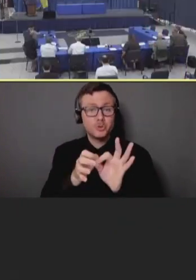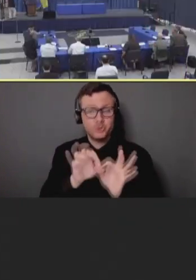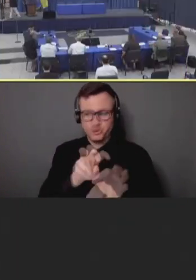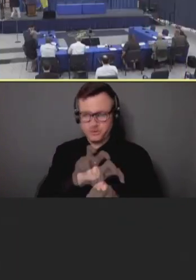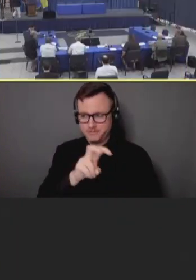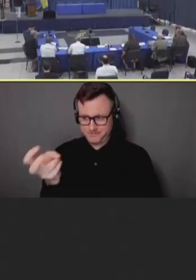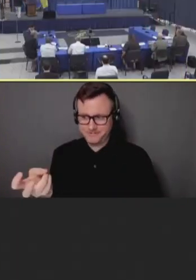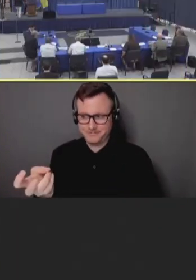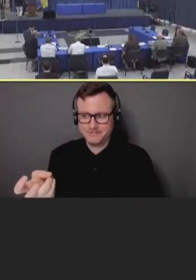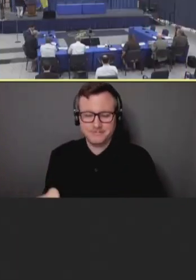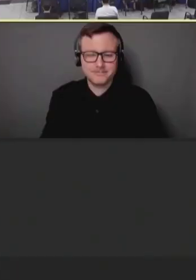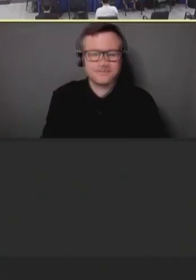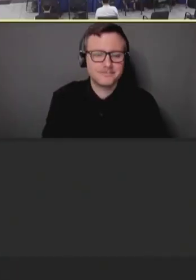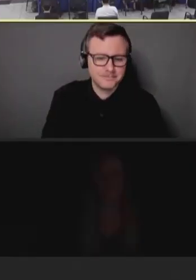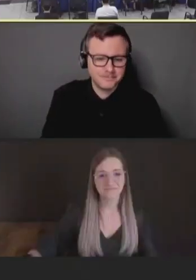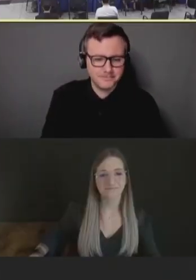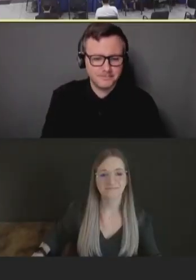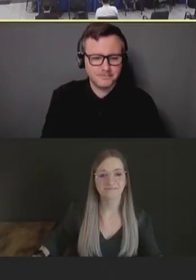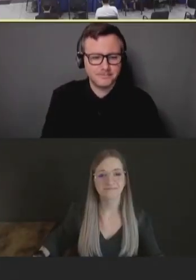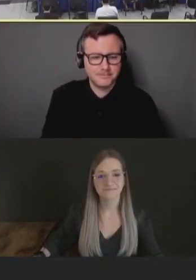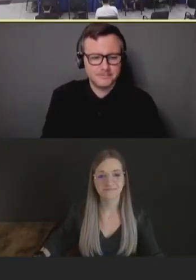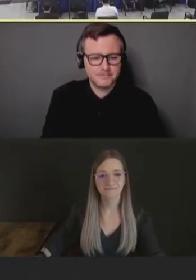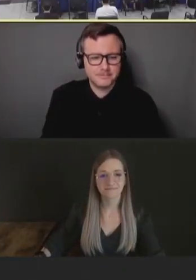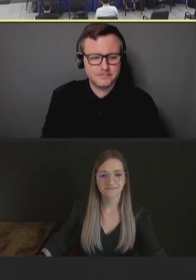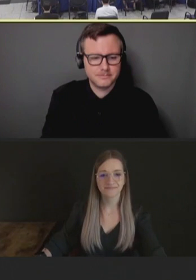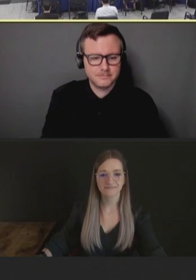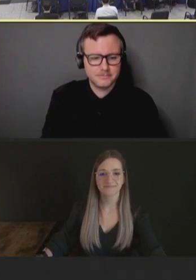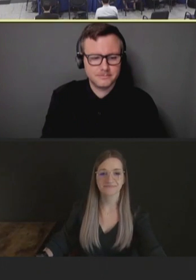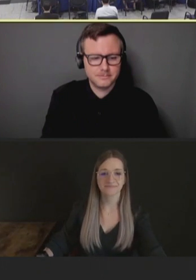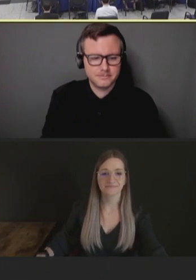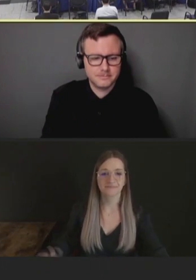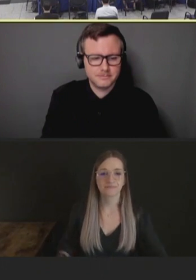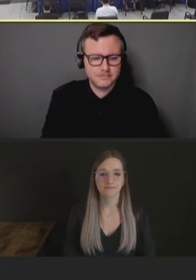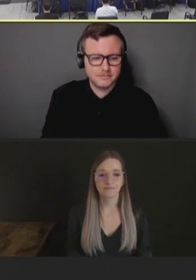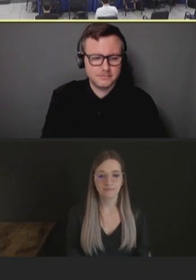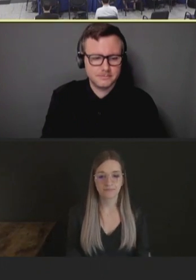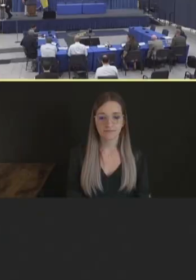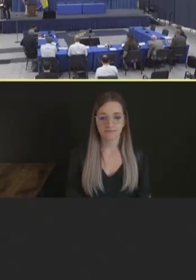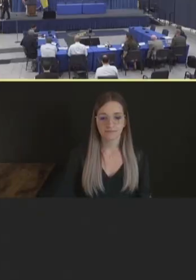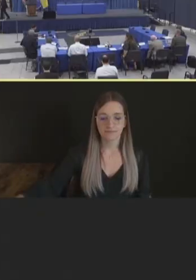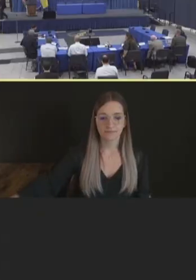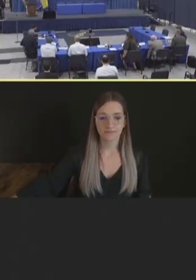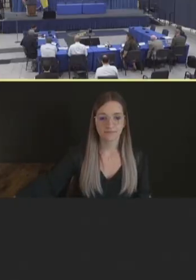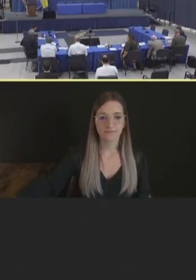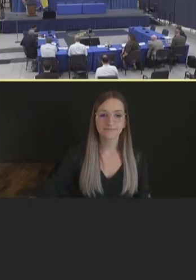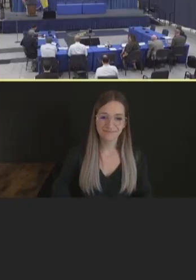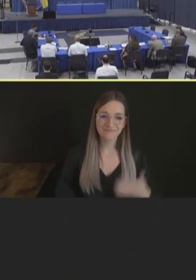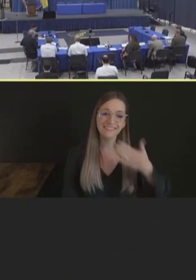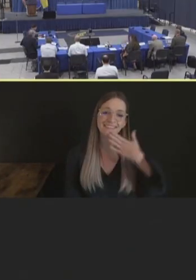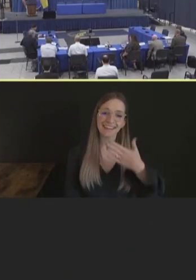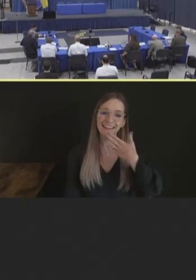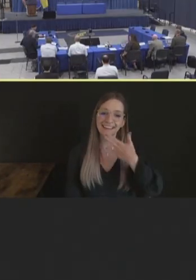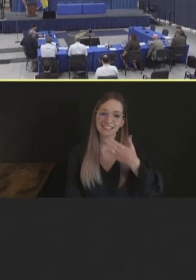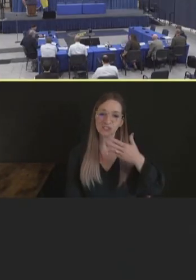Robert Chen: Thank you for inviting me.